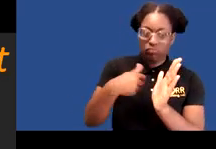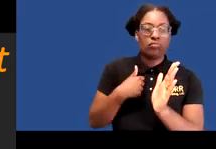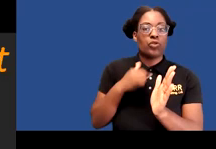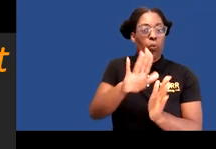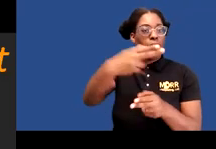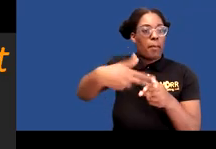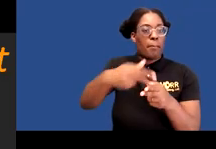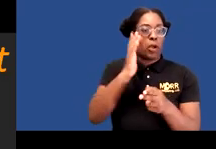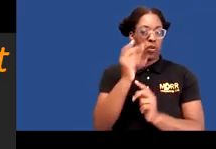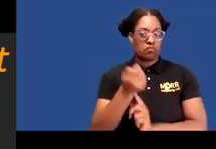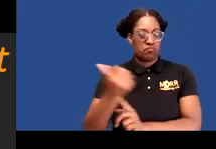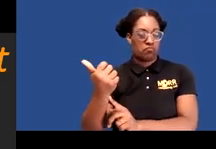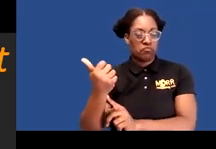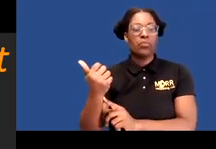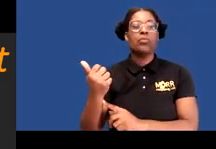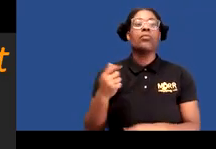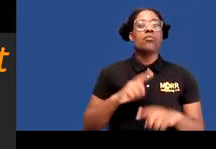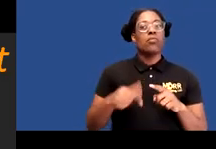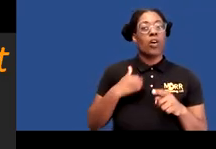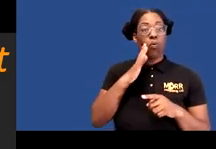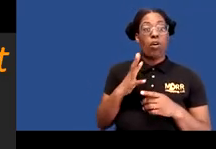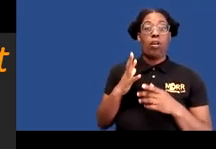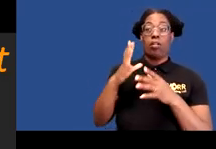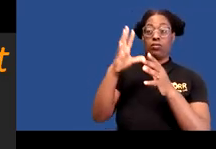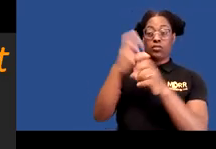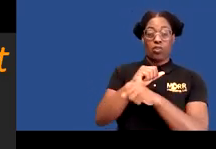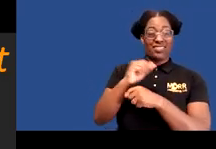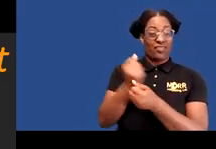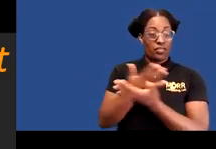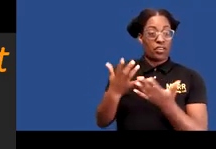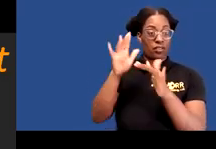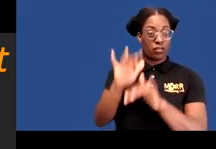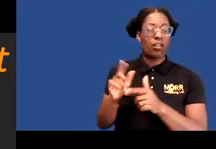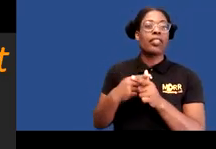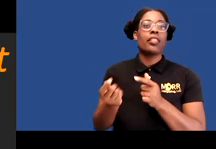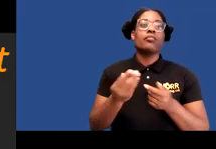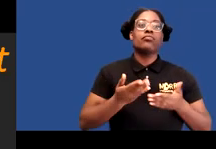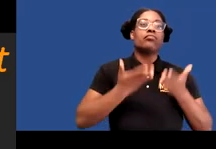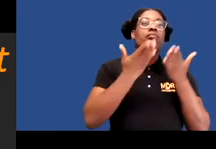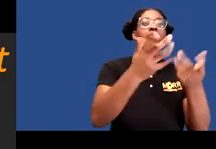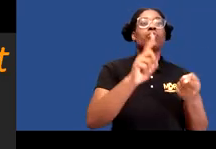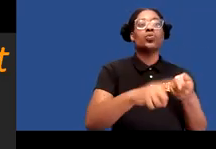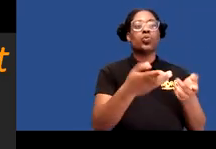and then be able to present these insights to the larger field in a future publication.